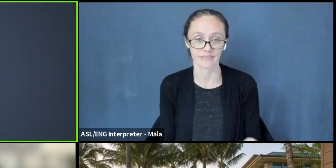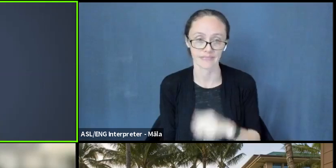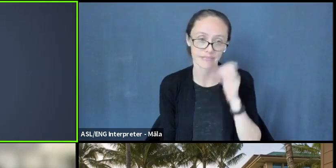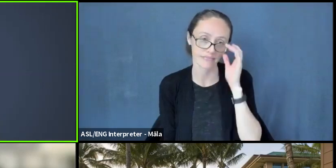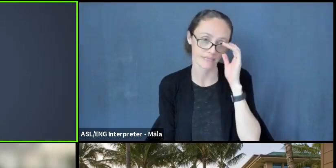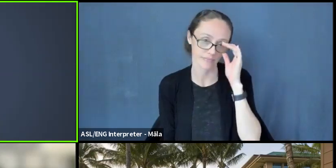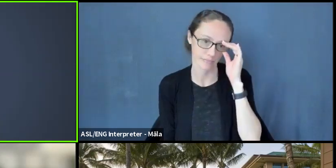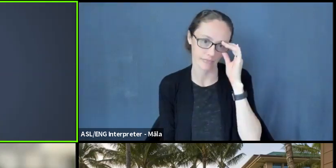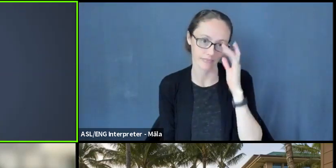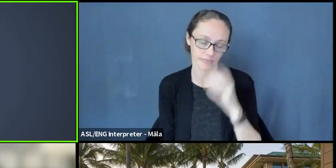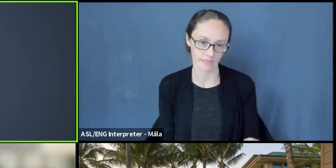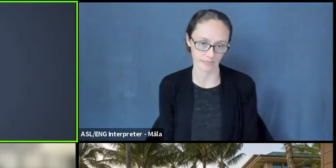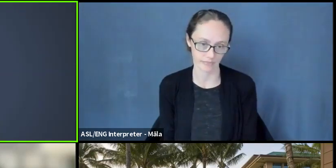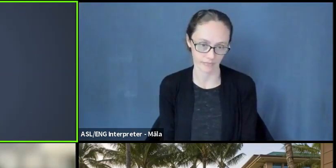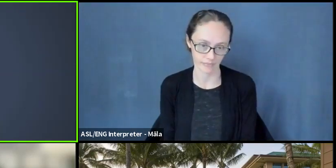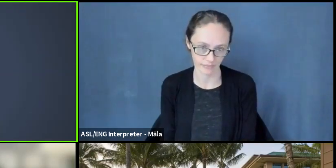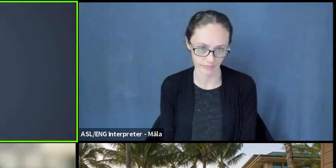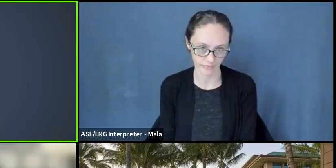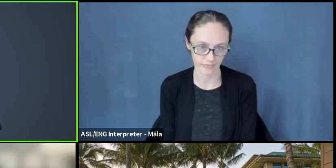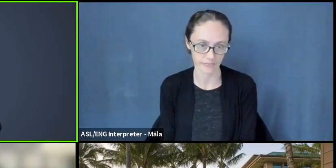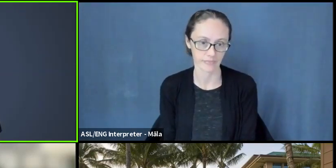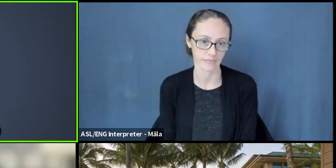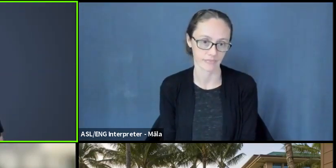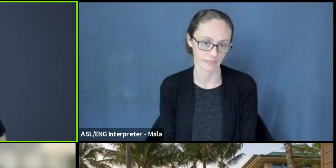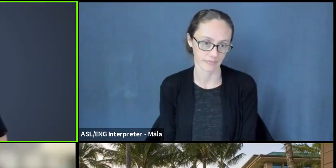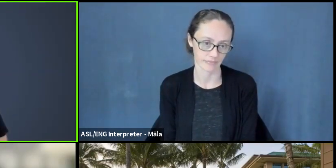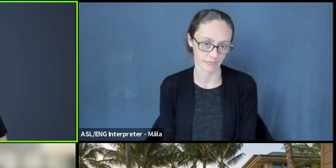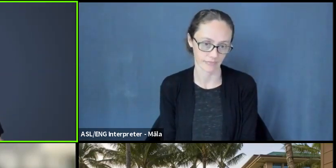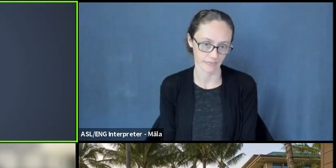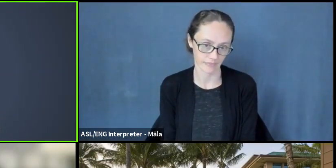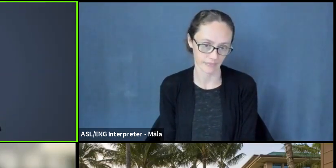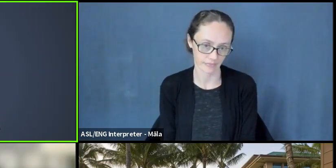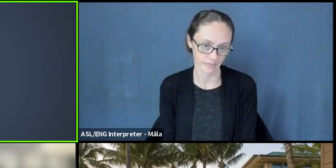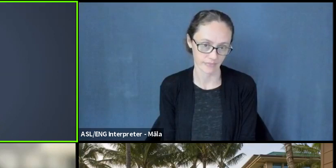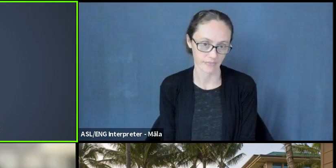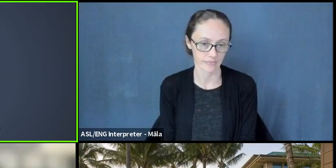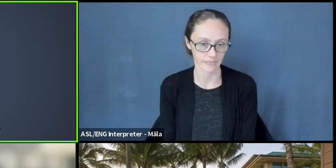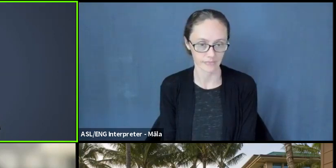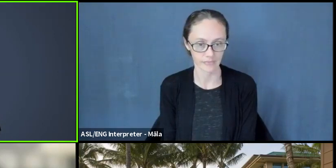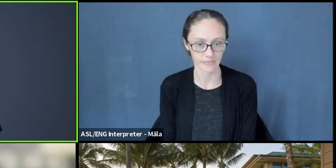I really want to applaud both of you and thank you for your time and answering our questions.